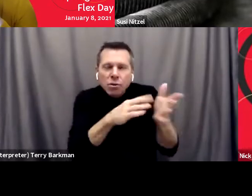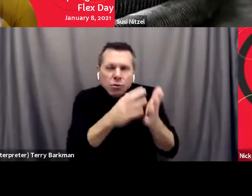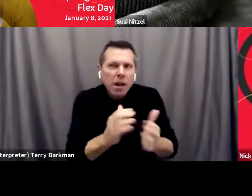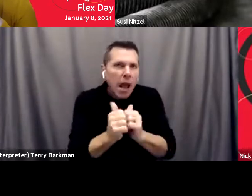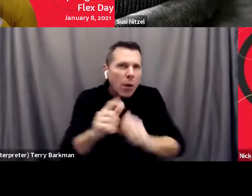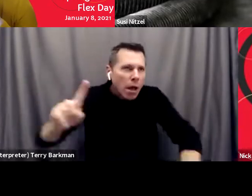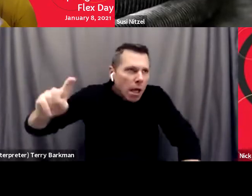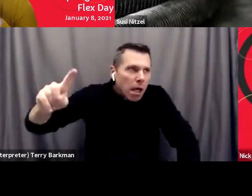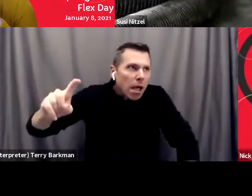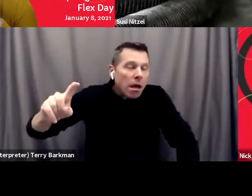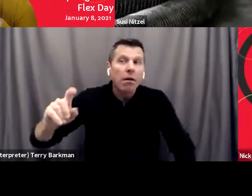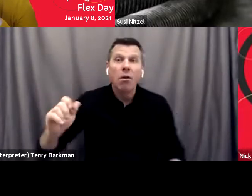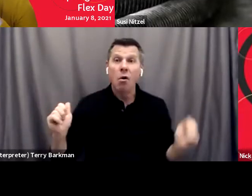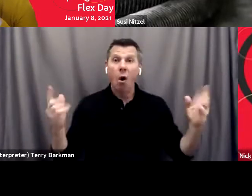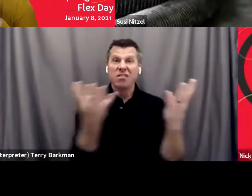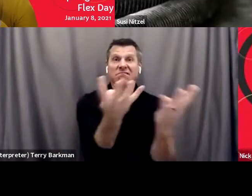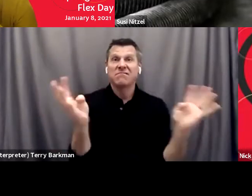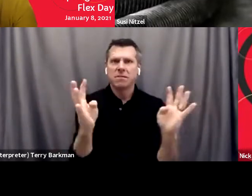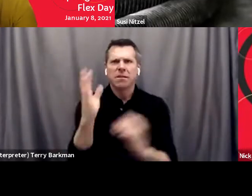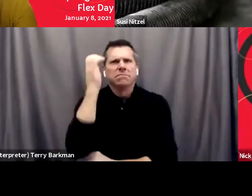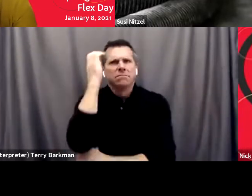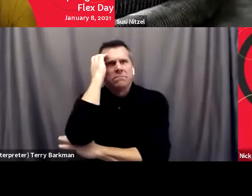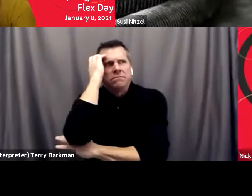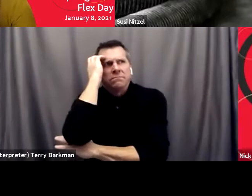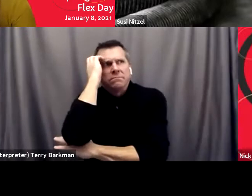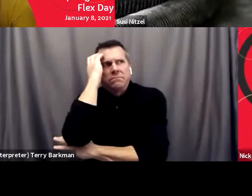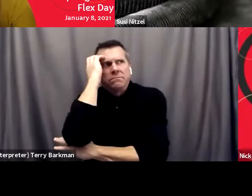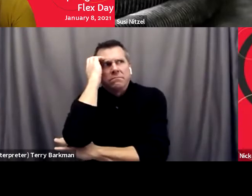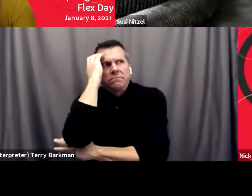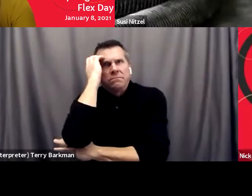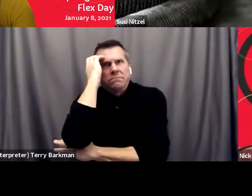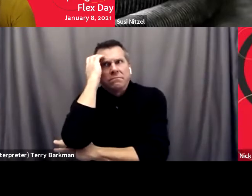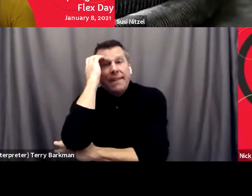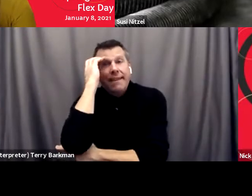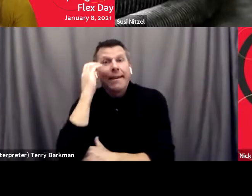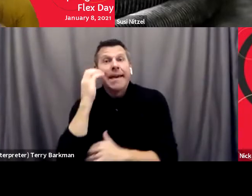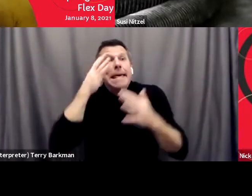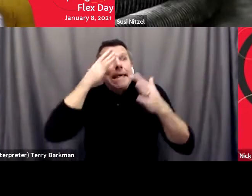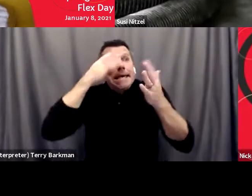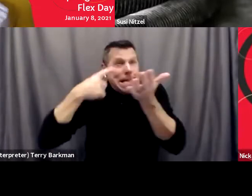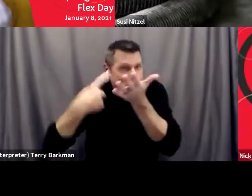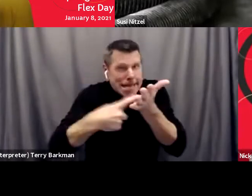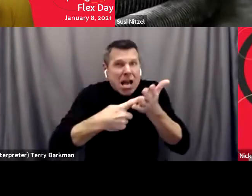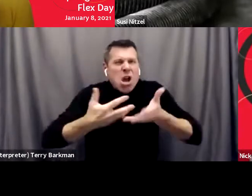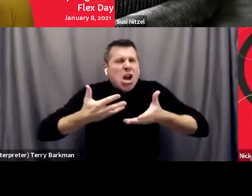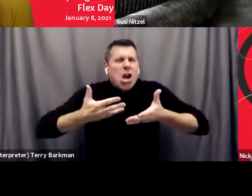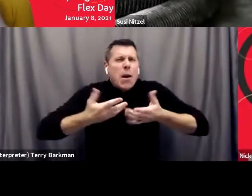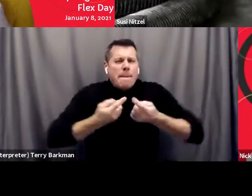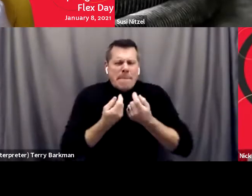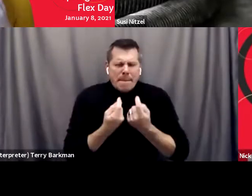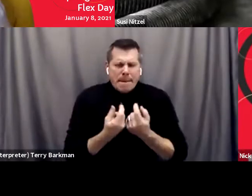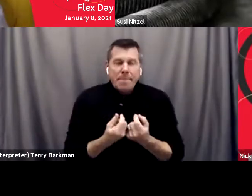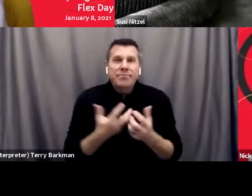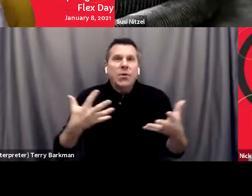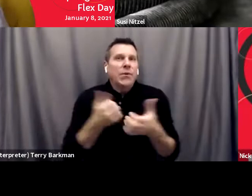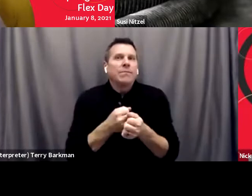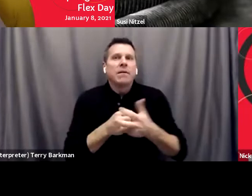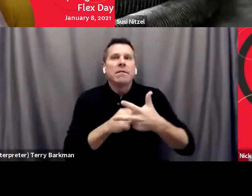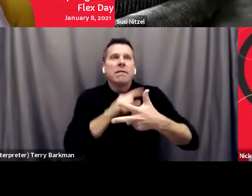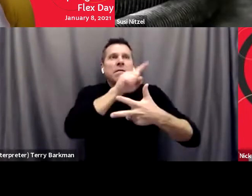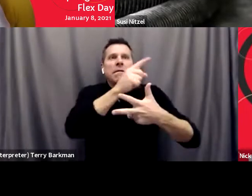wants to? Okay, and I think what came out of that was like a three step process. So it's not about it's not even about if you're in